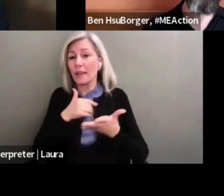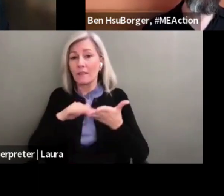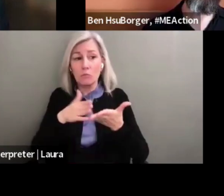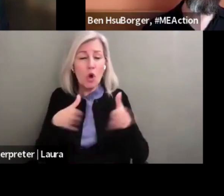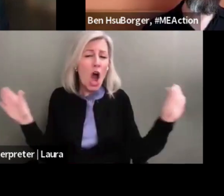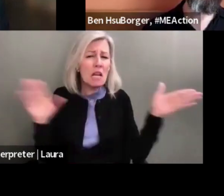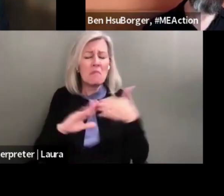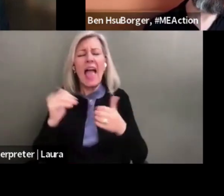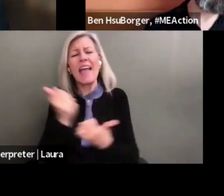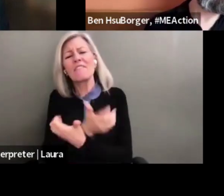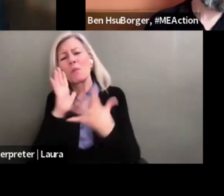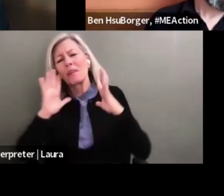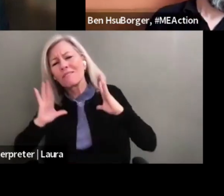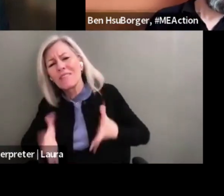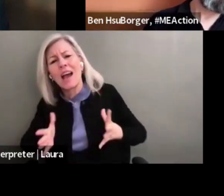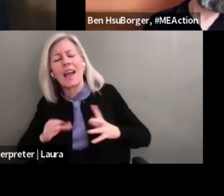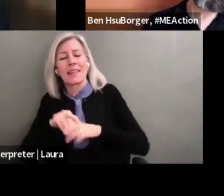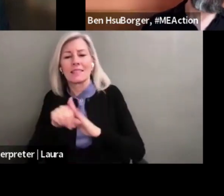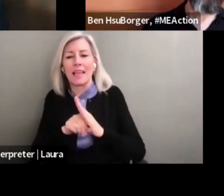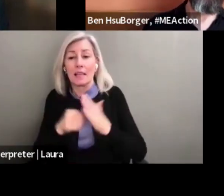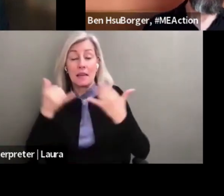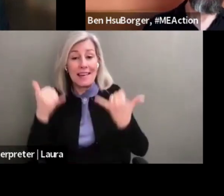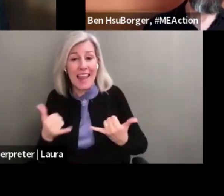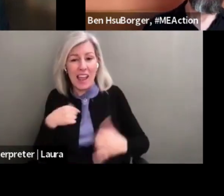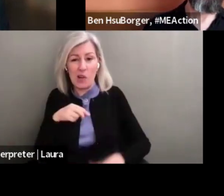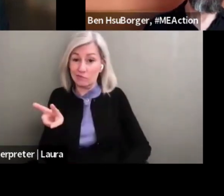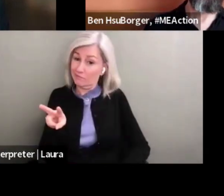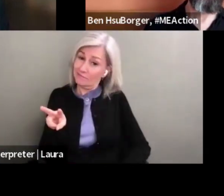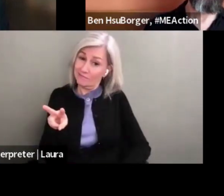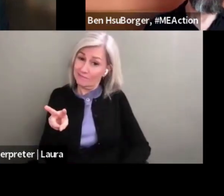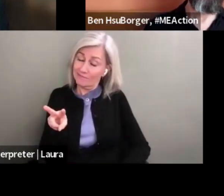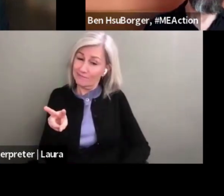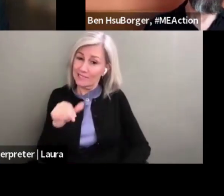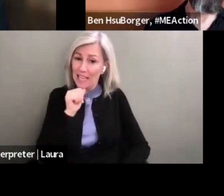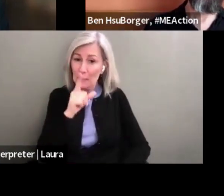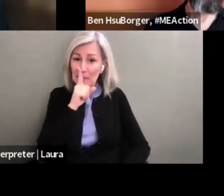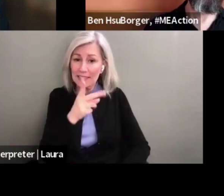they did,